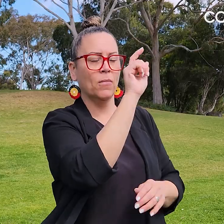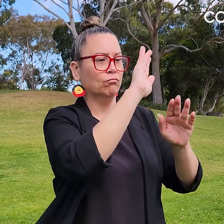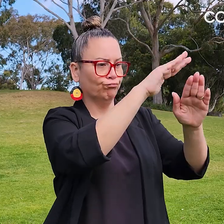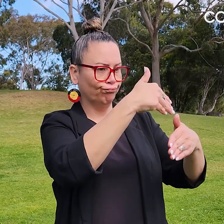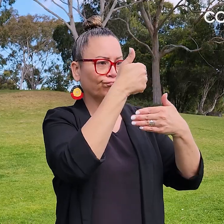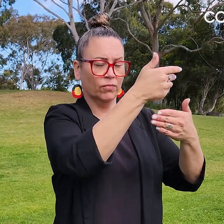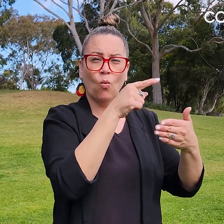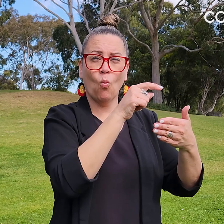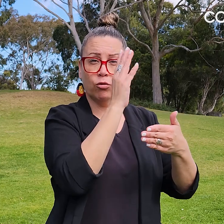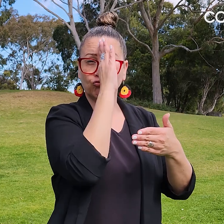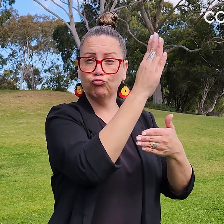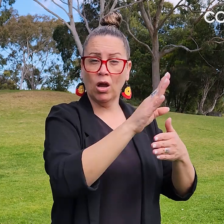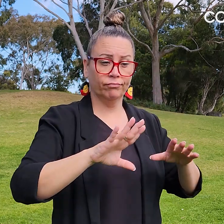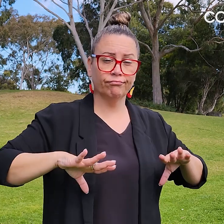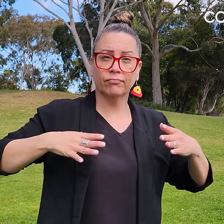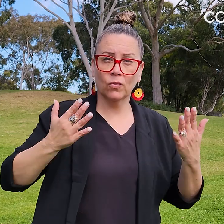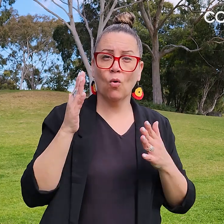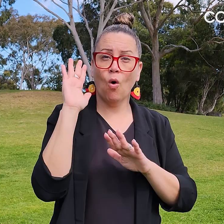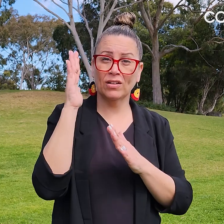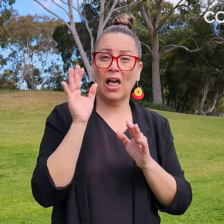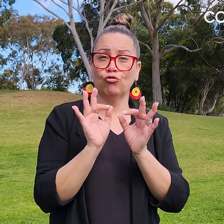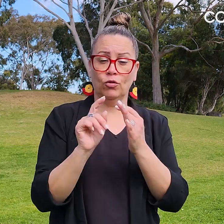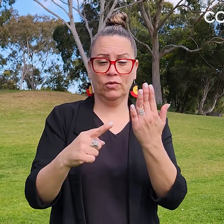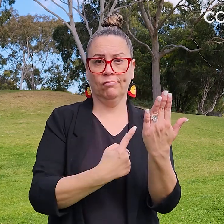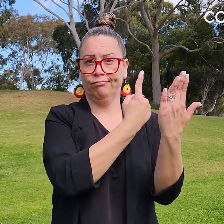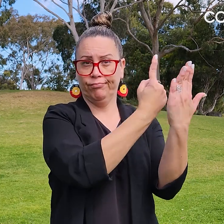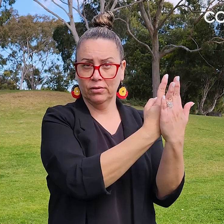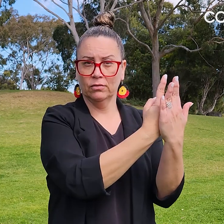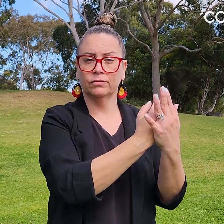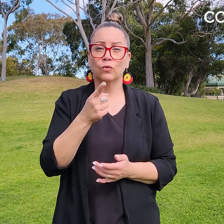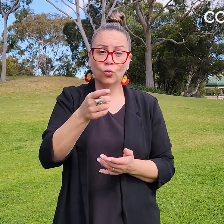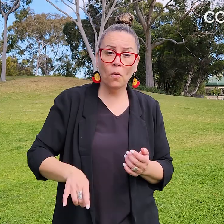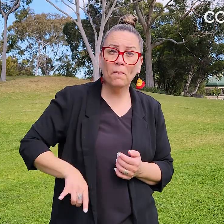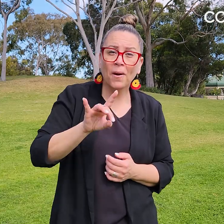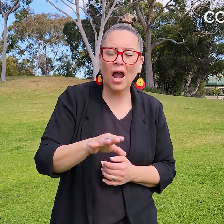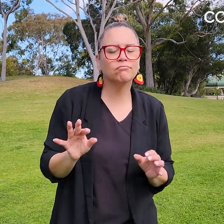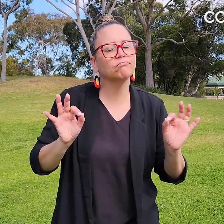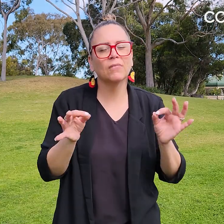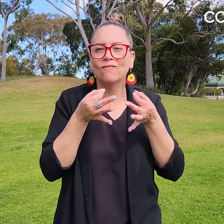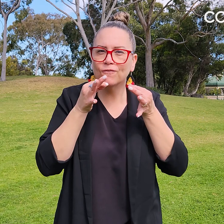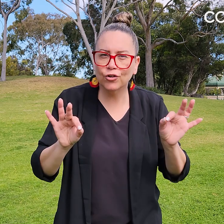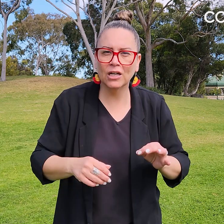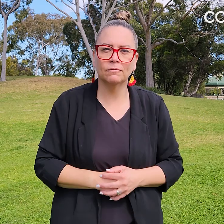and connect to an Auslan interpreter. This will be free,